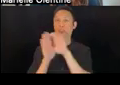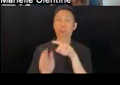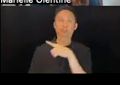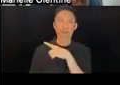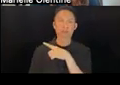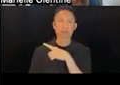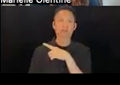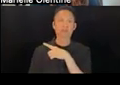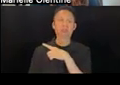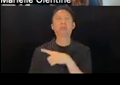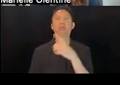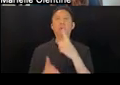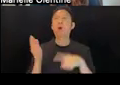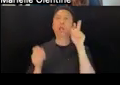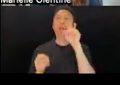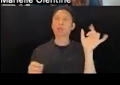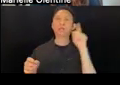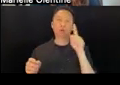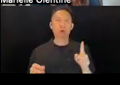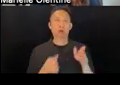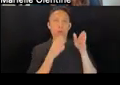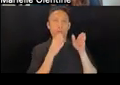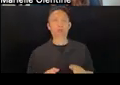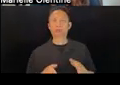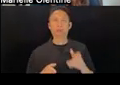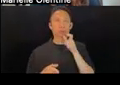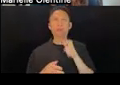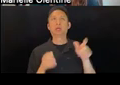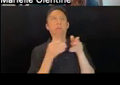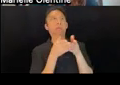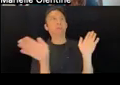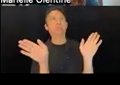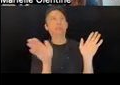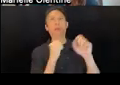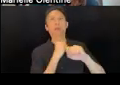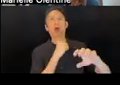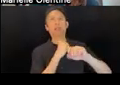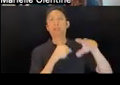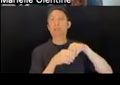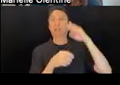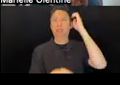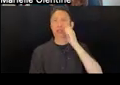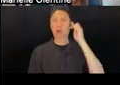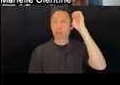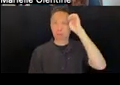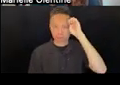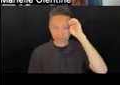that I took. It's a crowded room of computer monitors, and every single person in this room is on